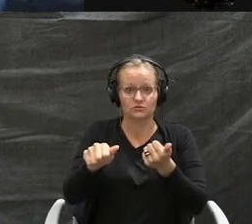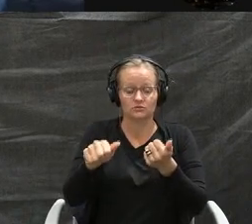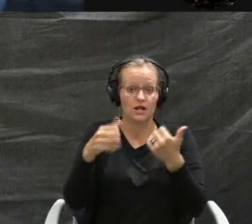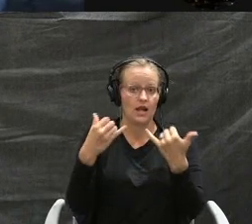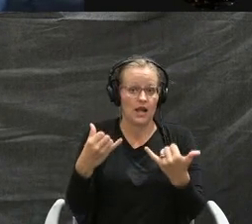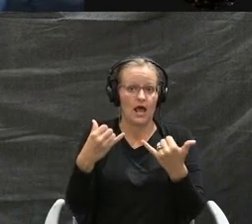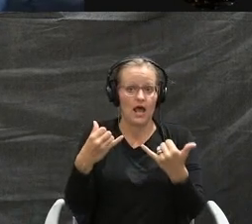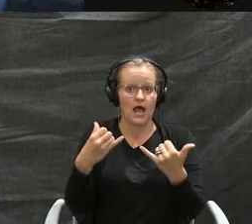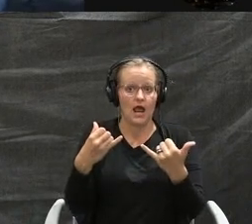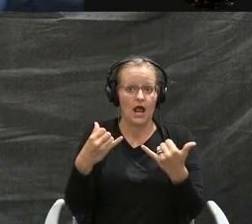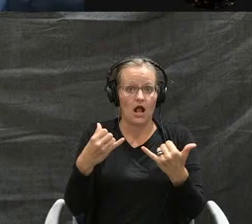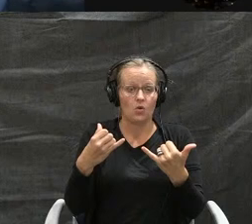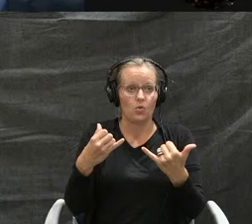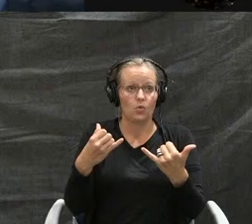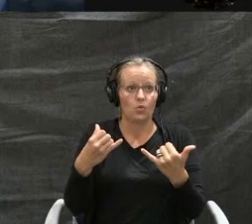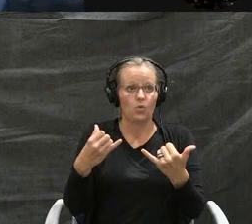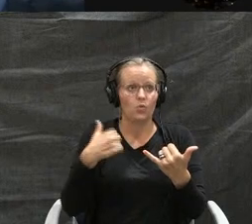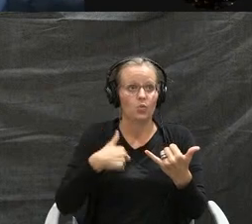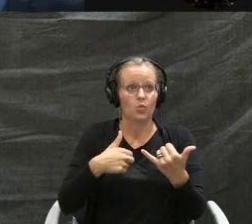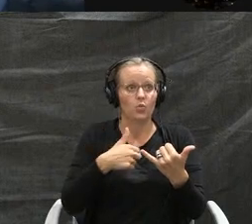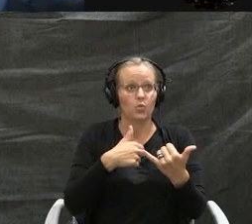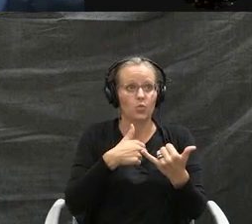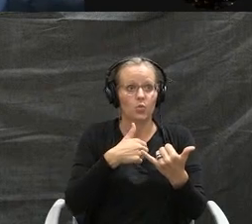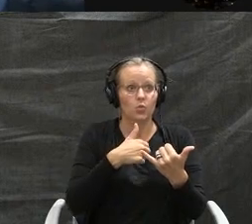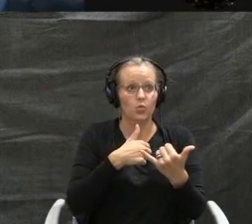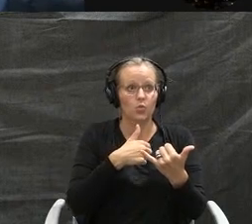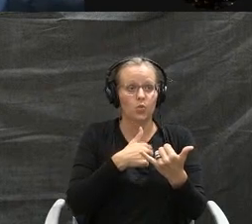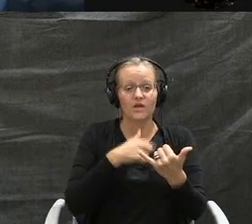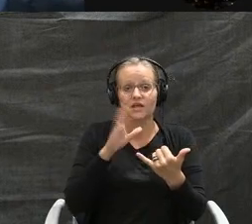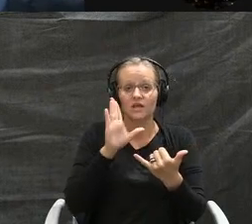basically have spent just under $1,000,000 on. It will have